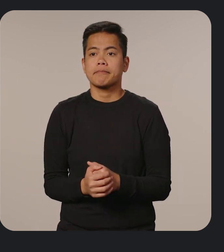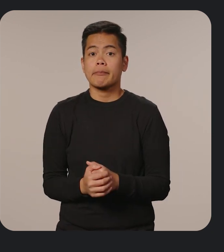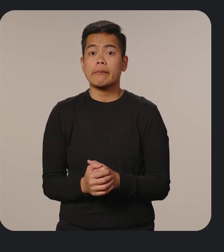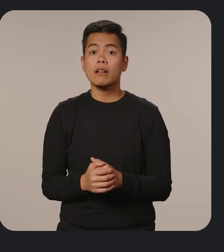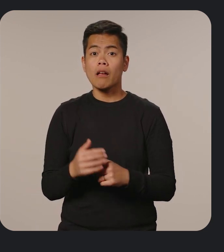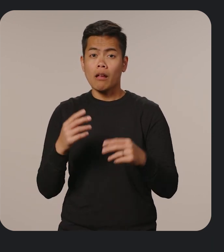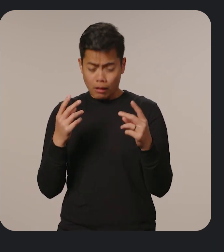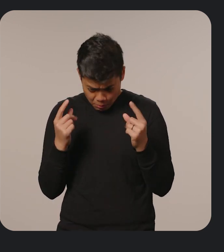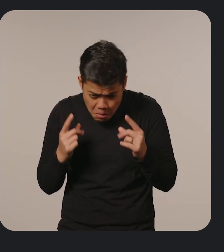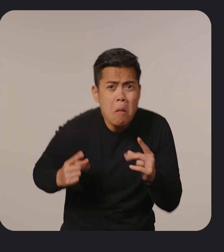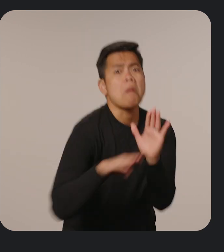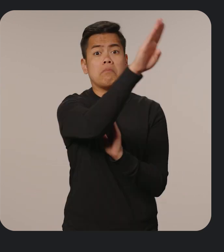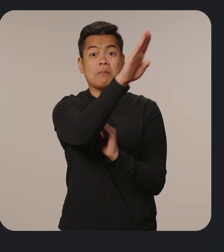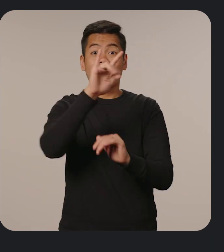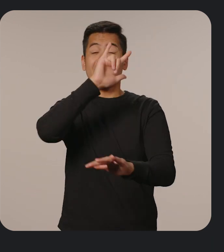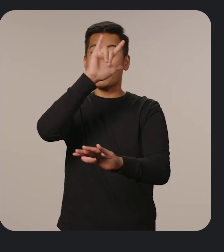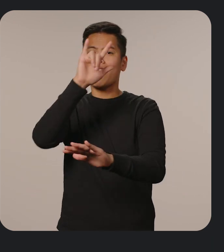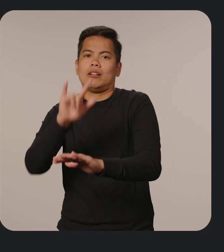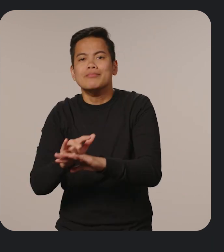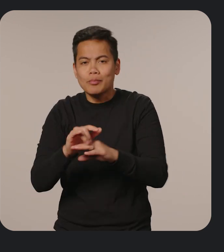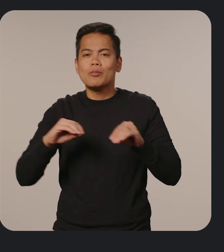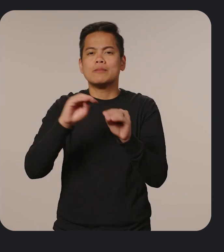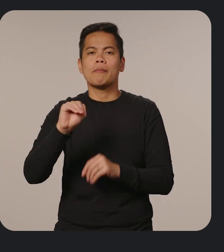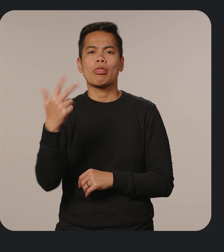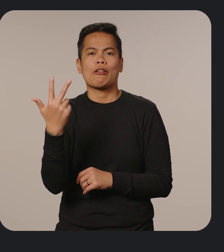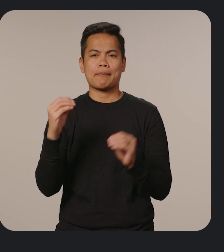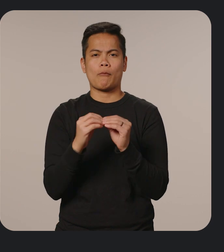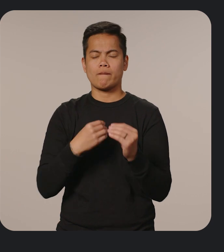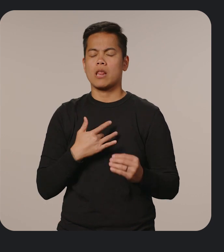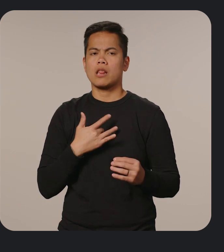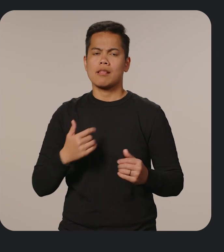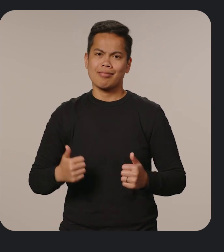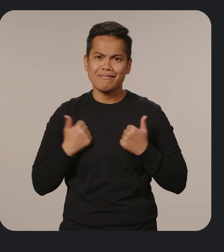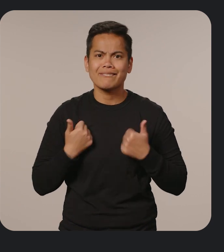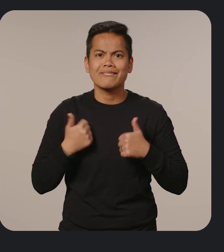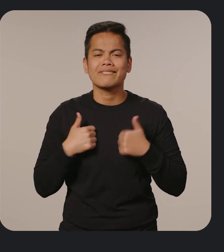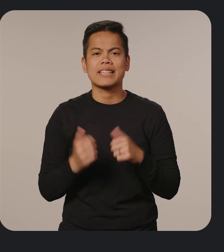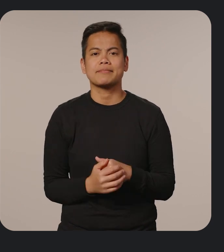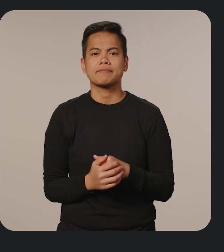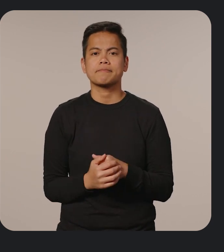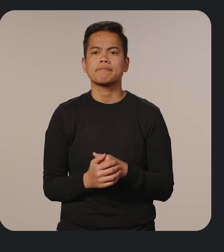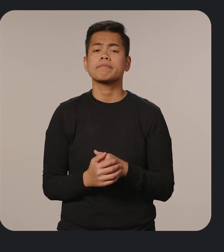Let's dive into how this is implemented. In M3, easing and duration is smoother and more responsive.